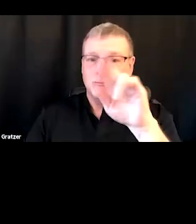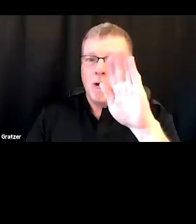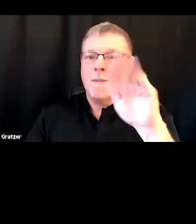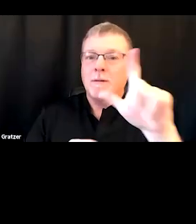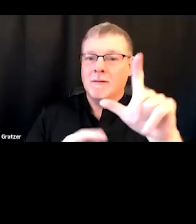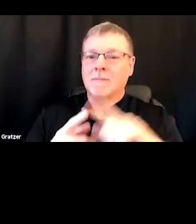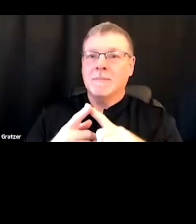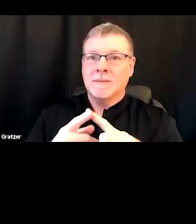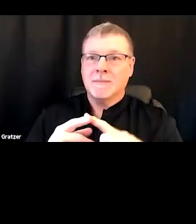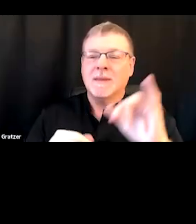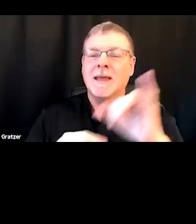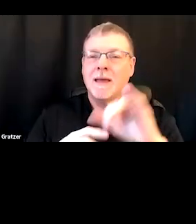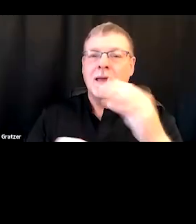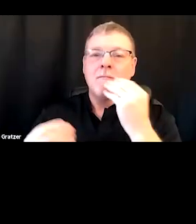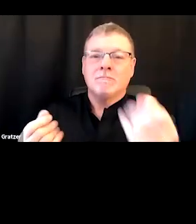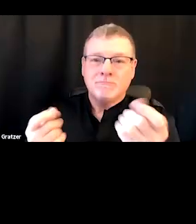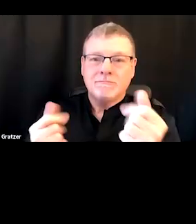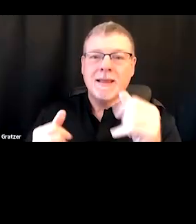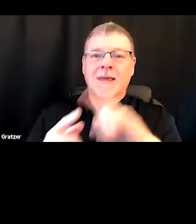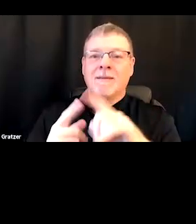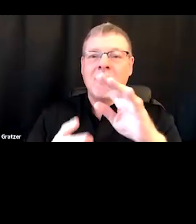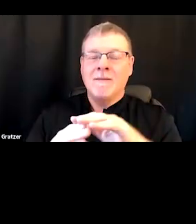such as a reservation, pueblo, or Alaska Native village.